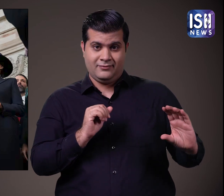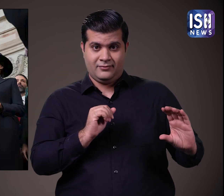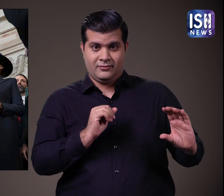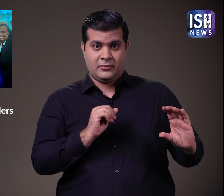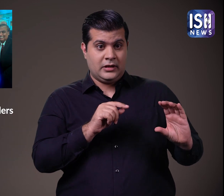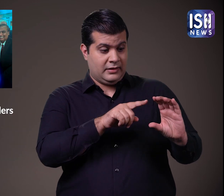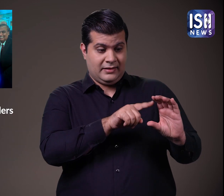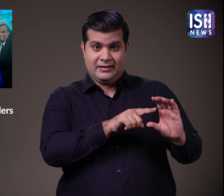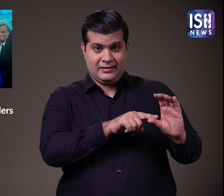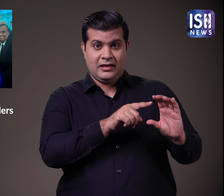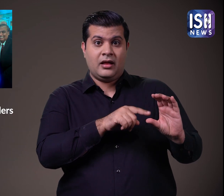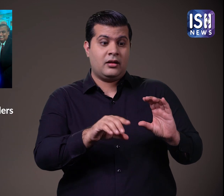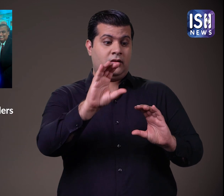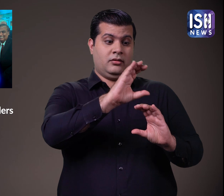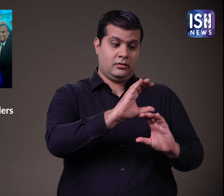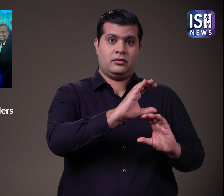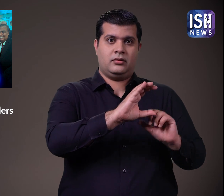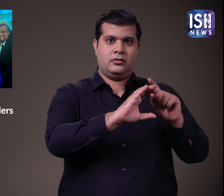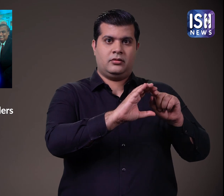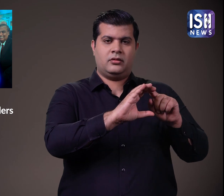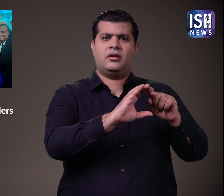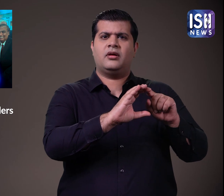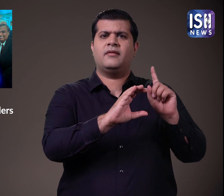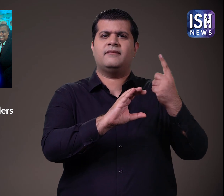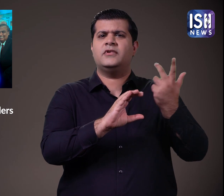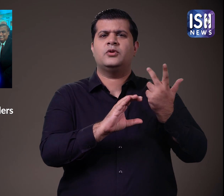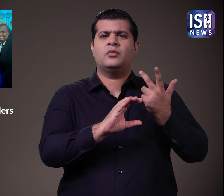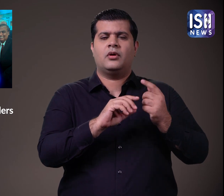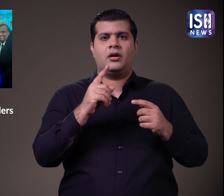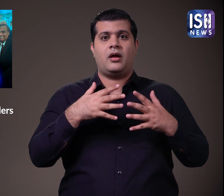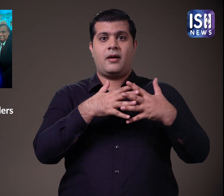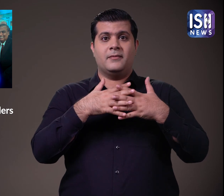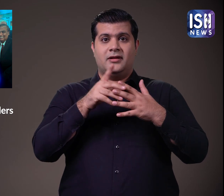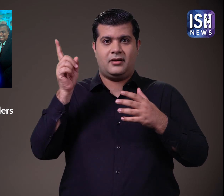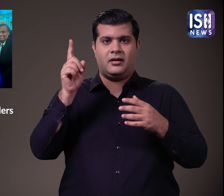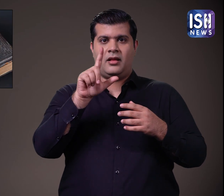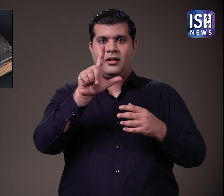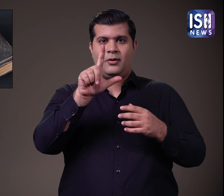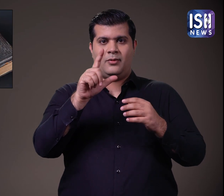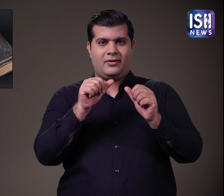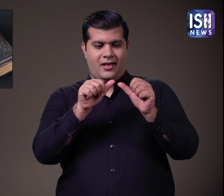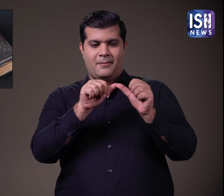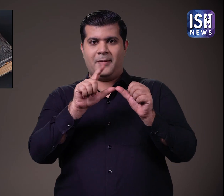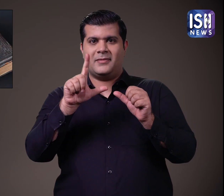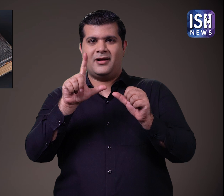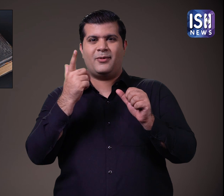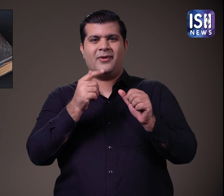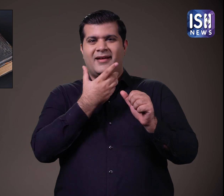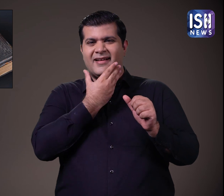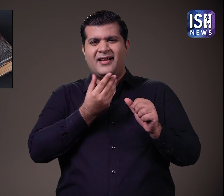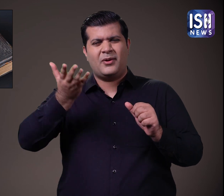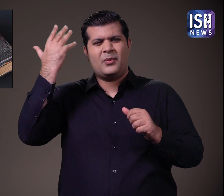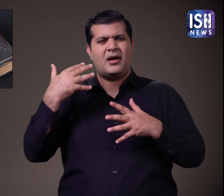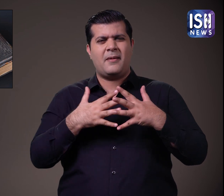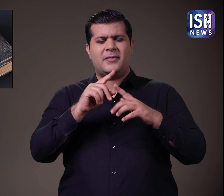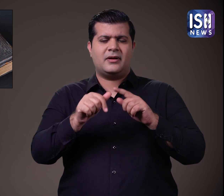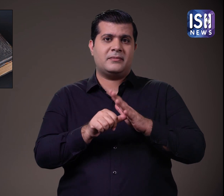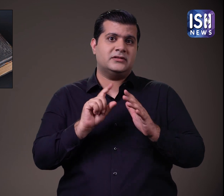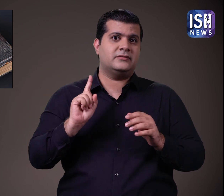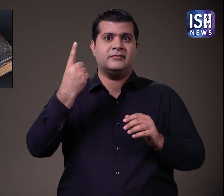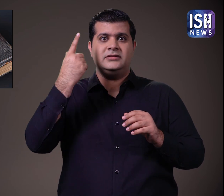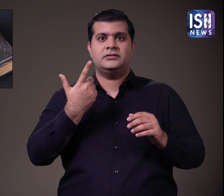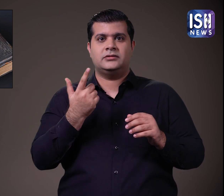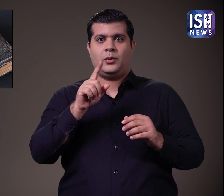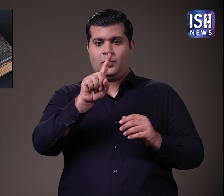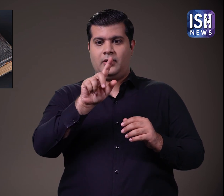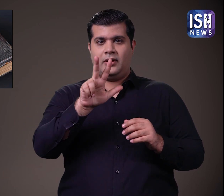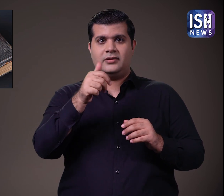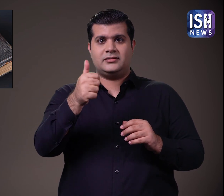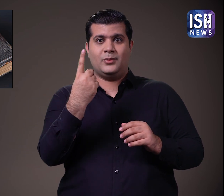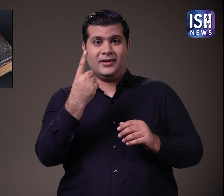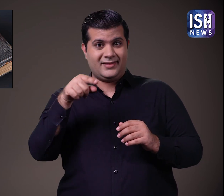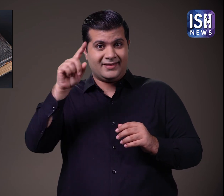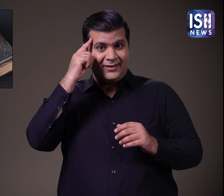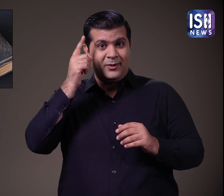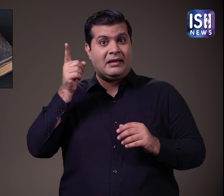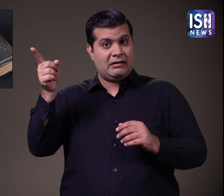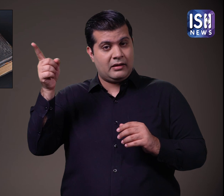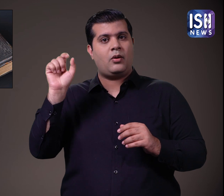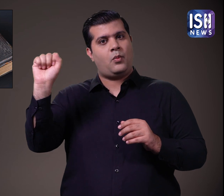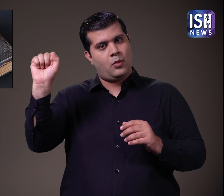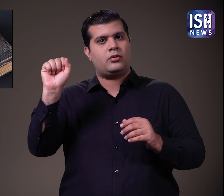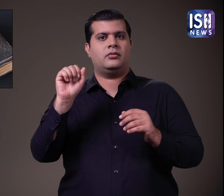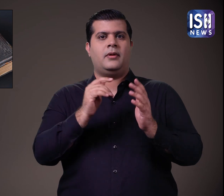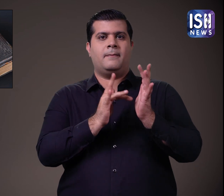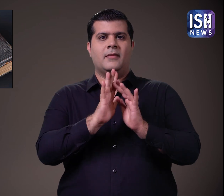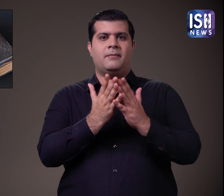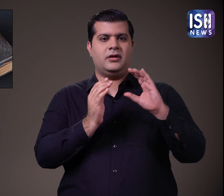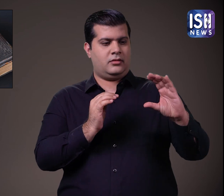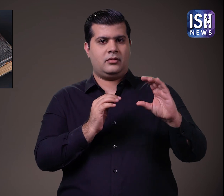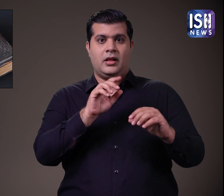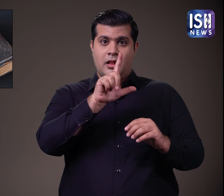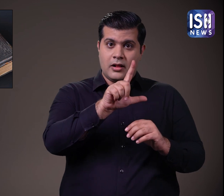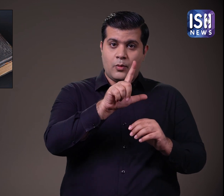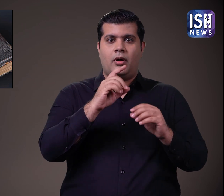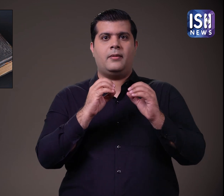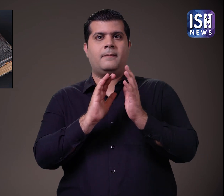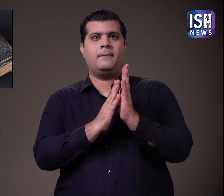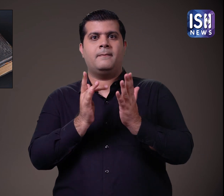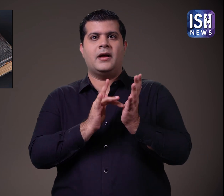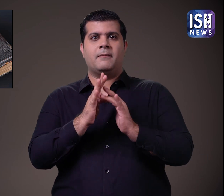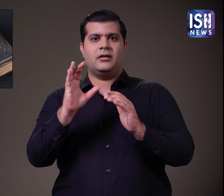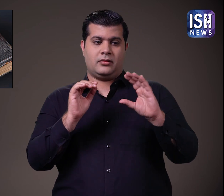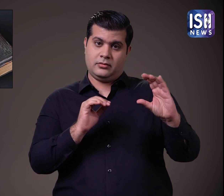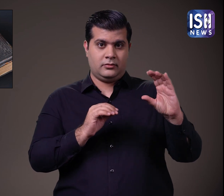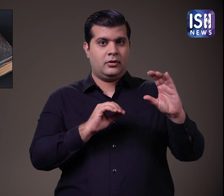There were two bibles. One was the ‘Lincoln Bible’, which President Abraham Lincoln used in 1861 to take the oath